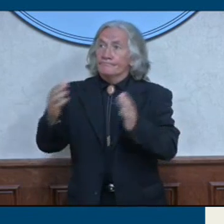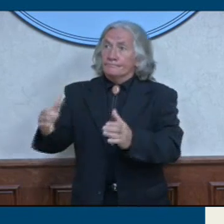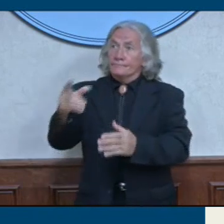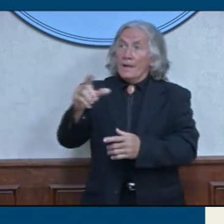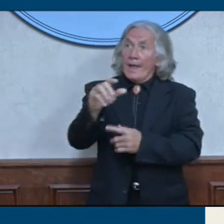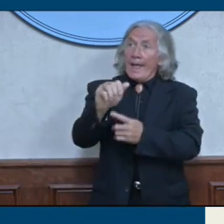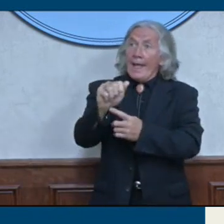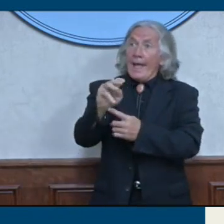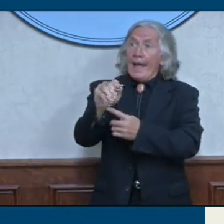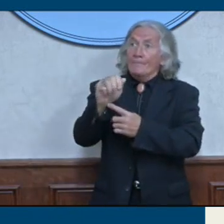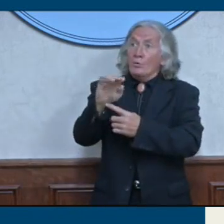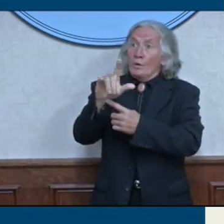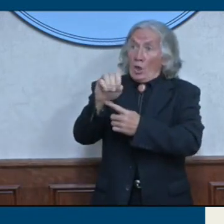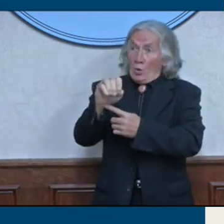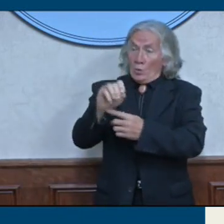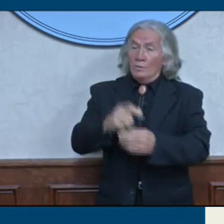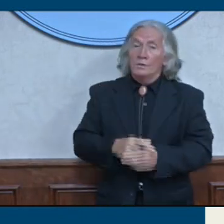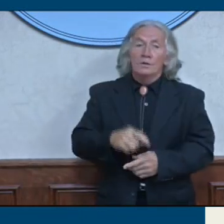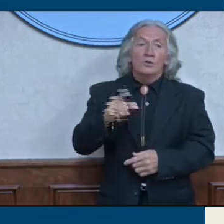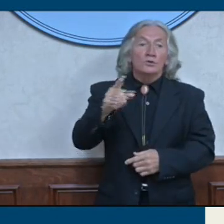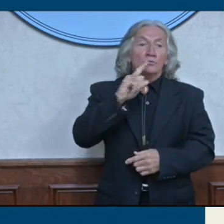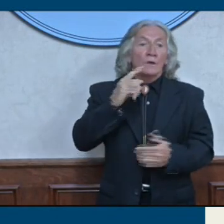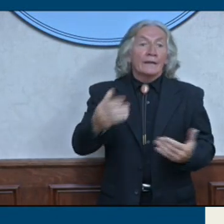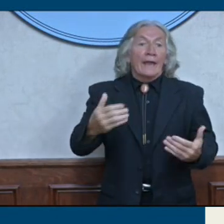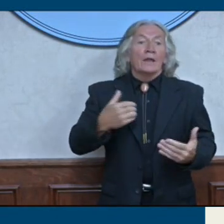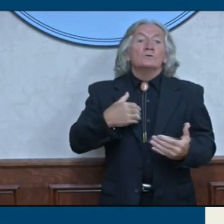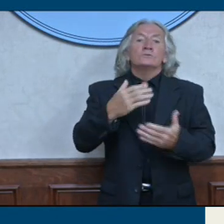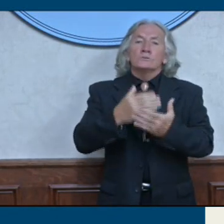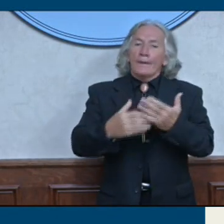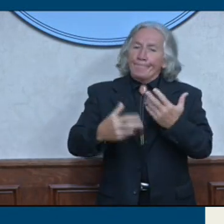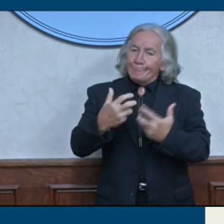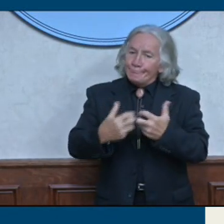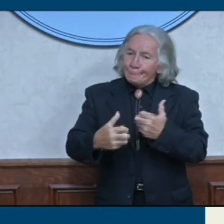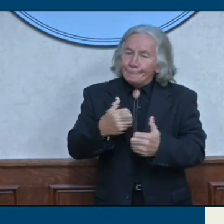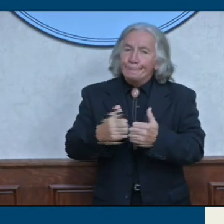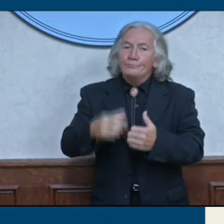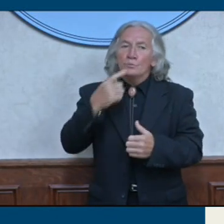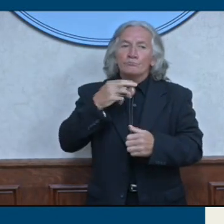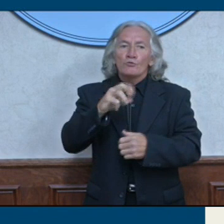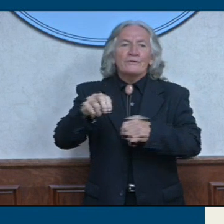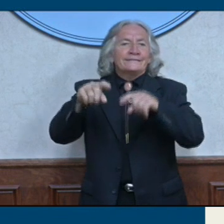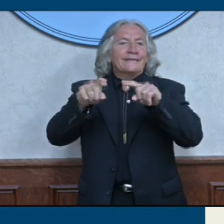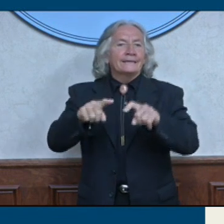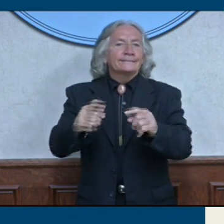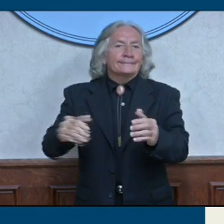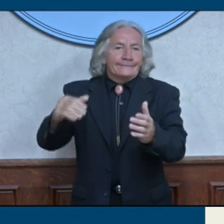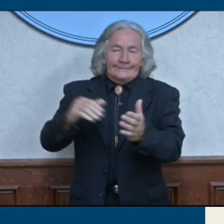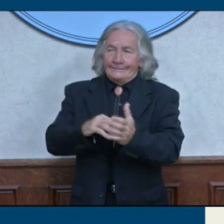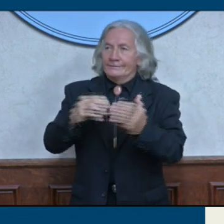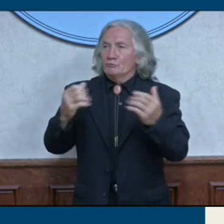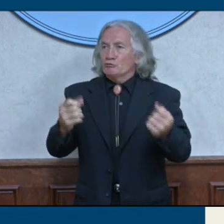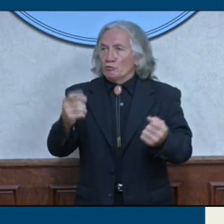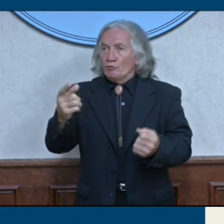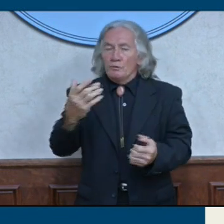GALVESTON WAS NOTED AS ONE THAT WAS AROUND 12%. GOING ON